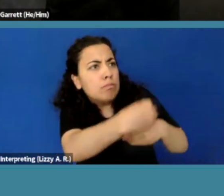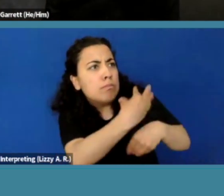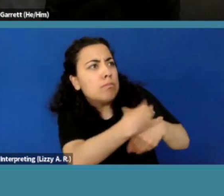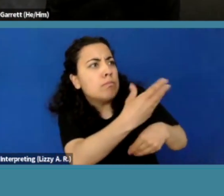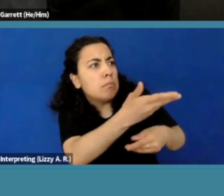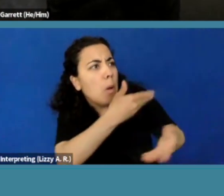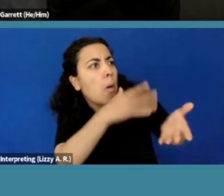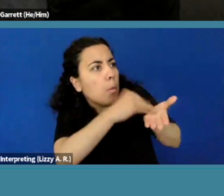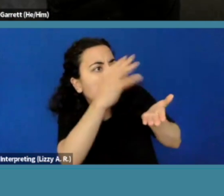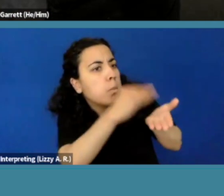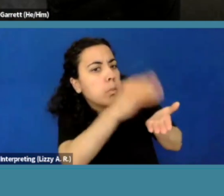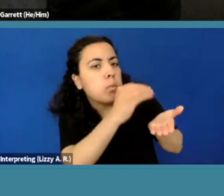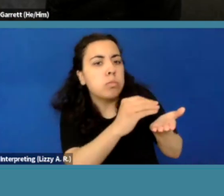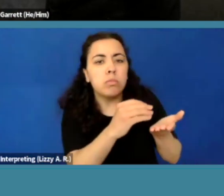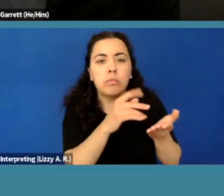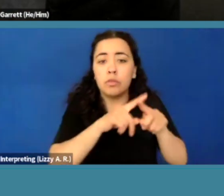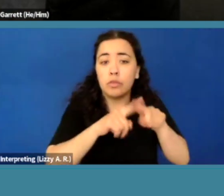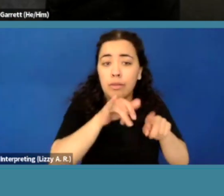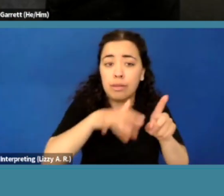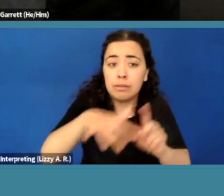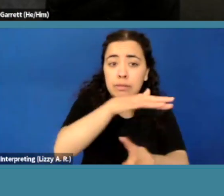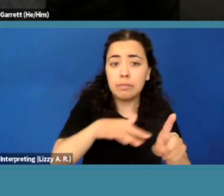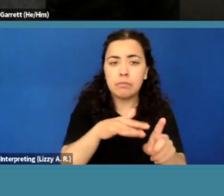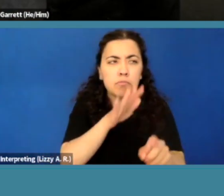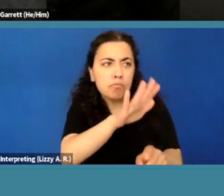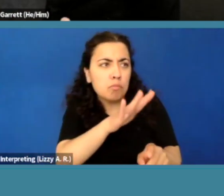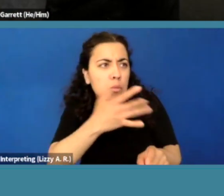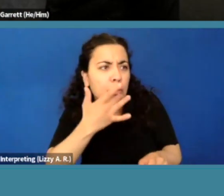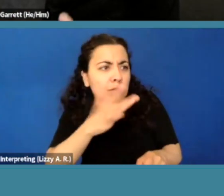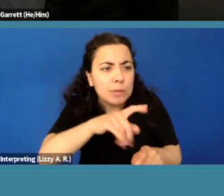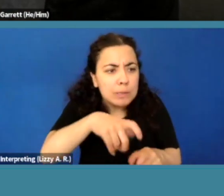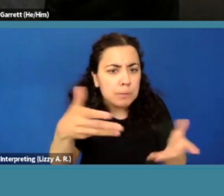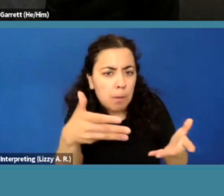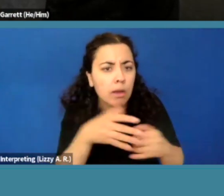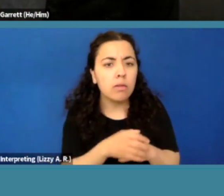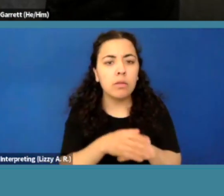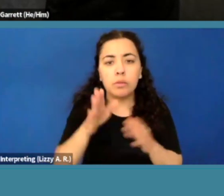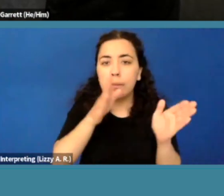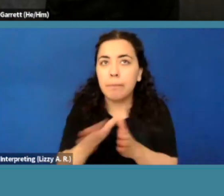or what their preferences are. You can also plan for access in your planning and annual budgets.